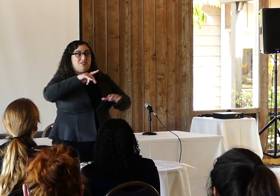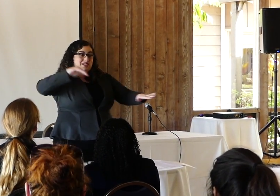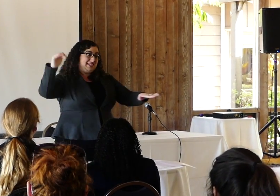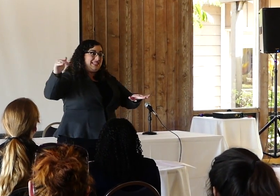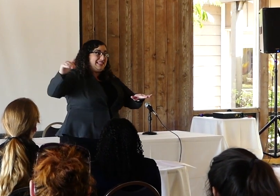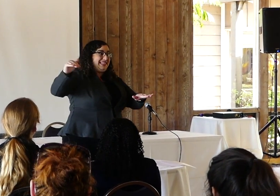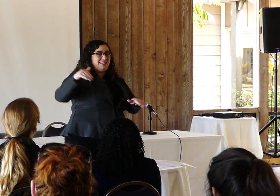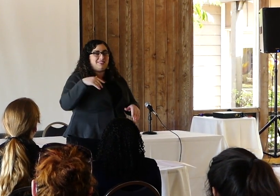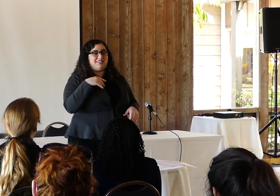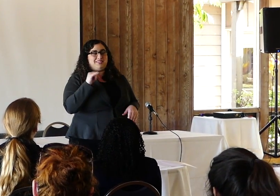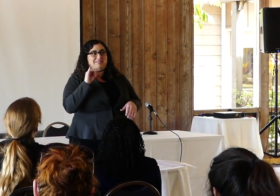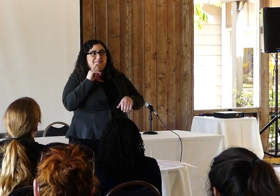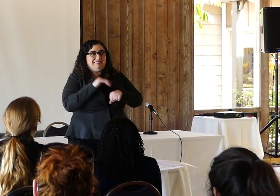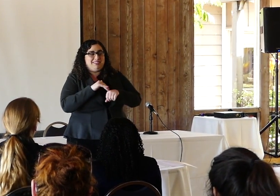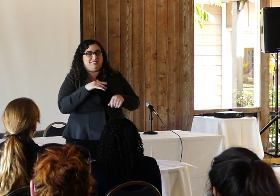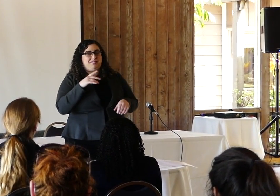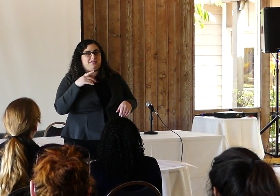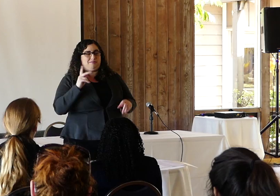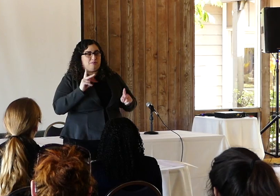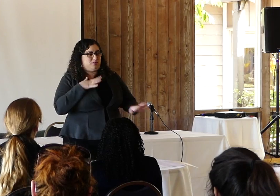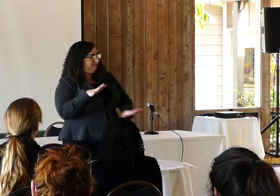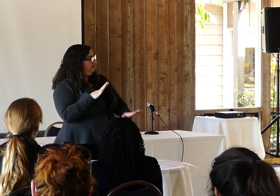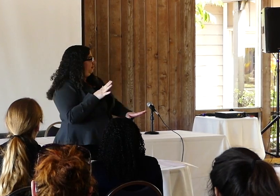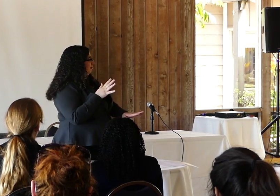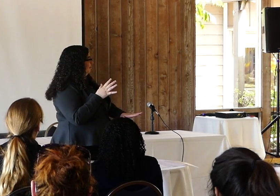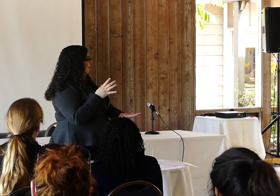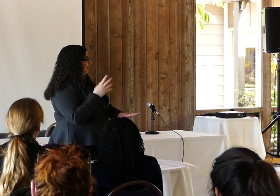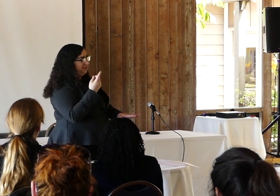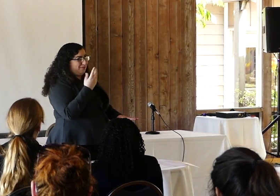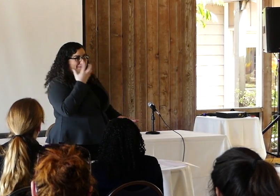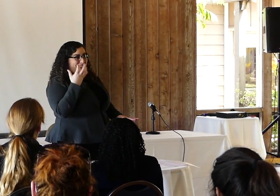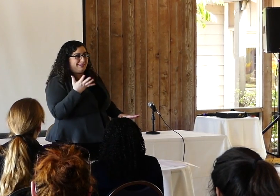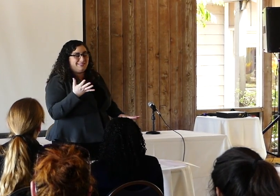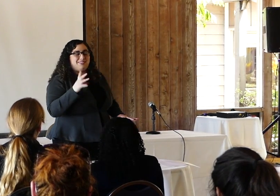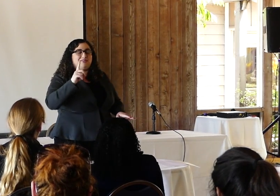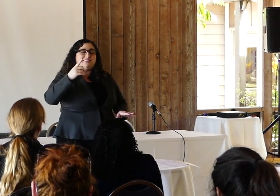but just be gentle with your taps. I know If you're like you know.